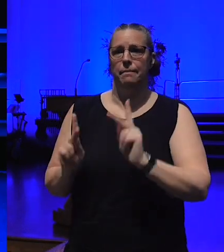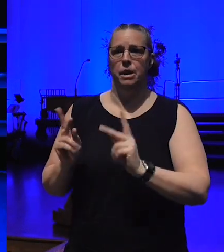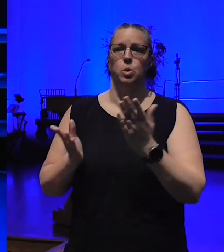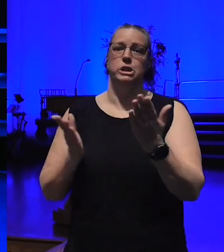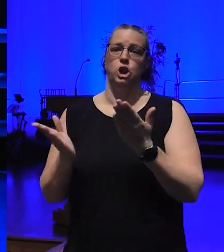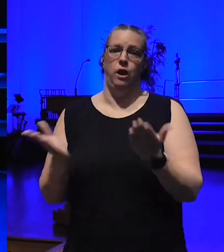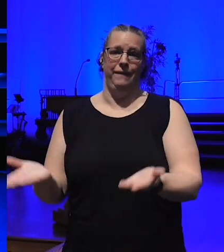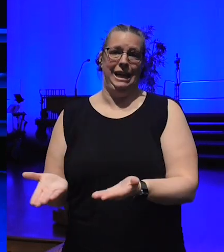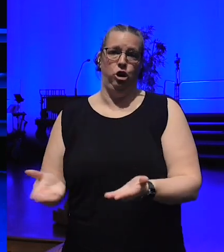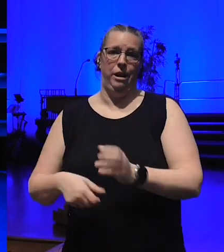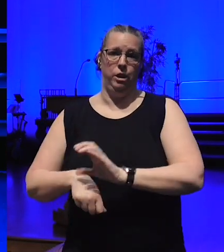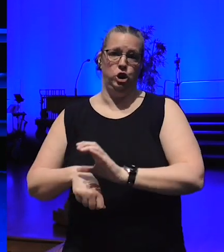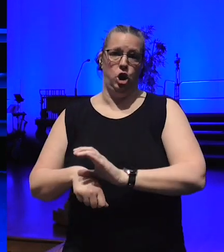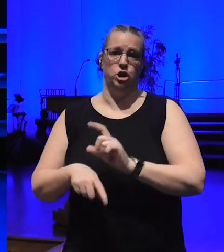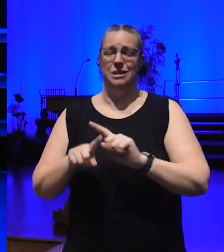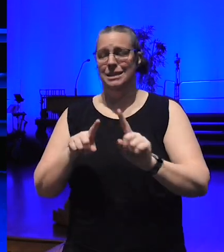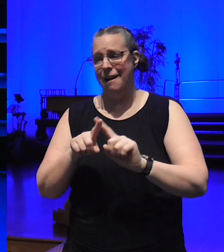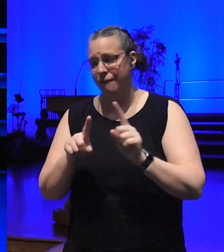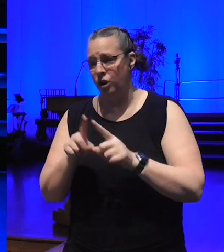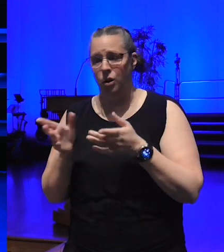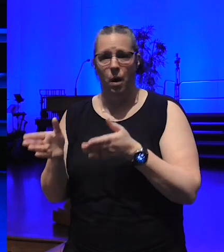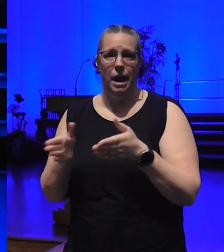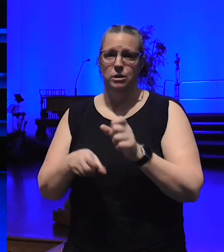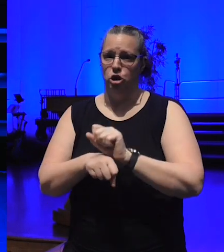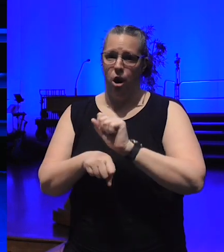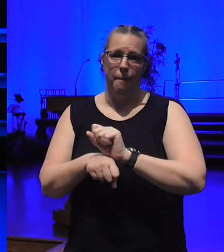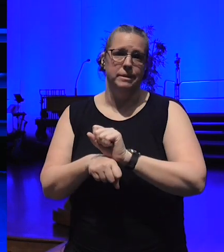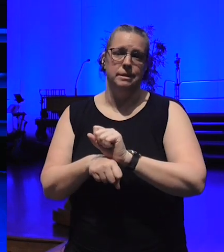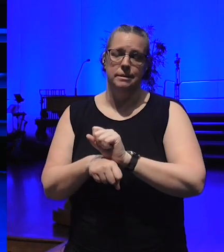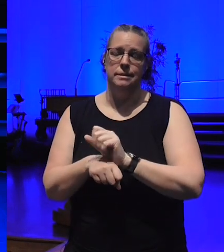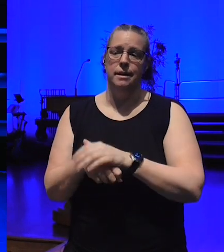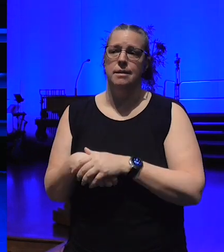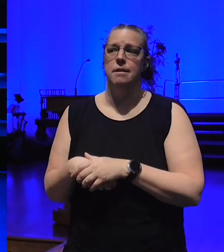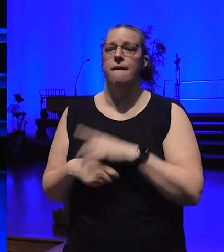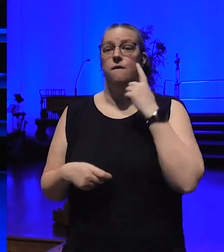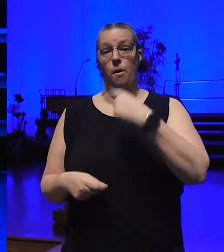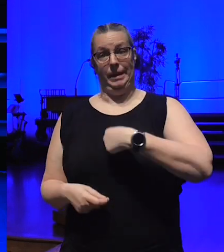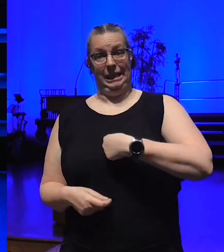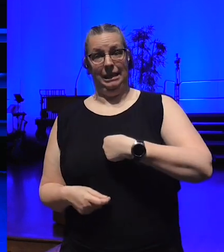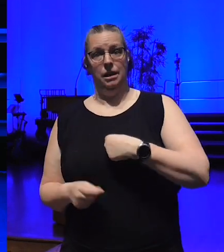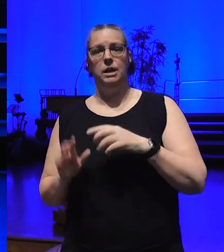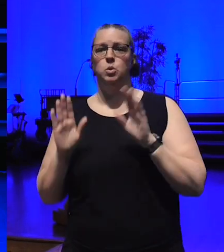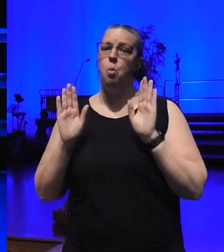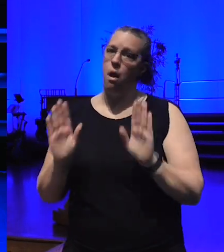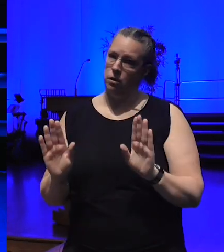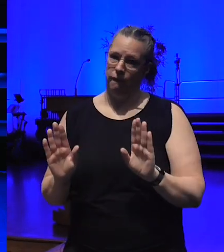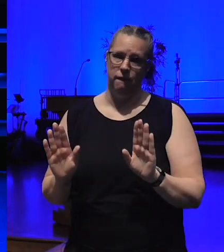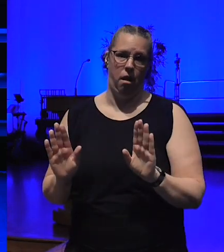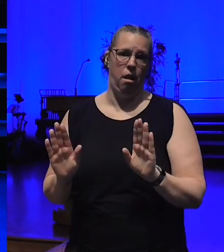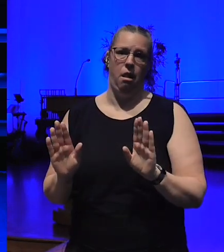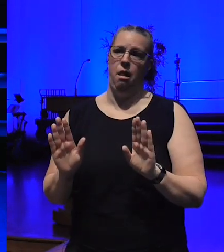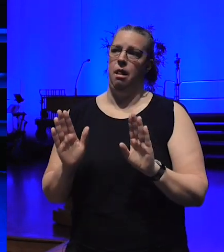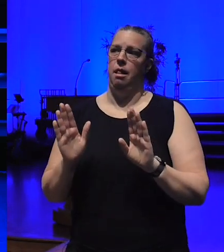High Church in so many different capacities and for me it's a wonderful source of the meaning of